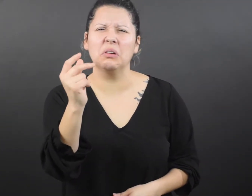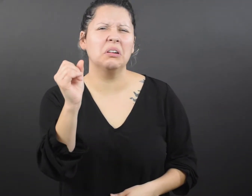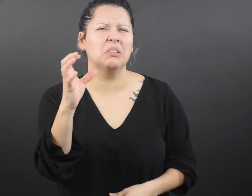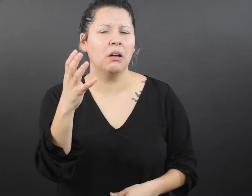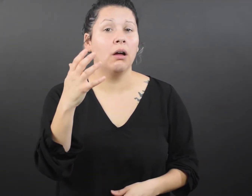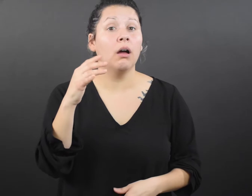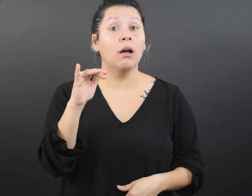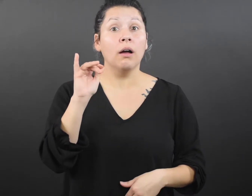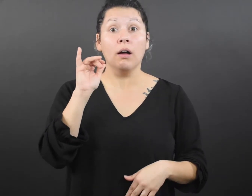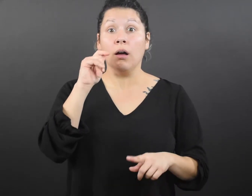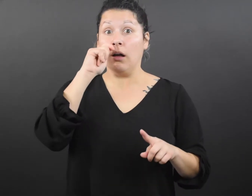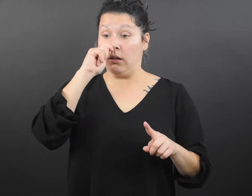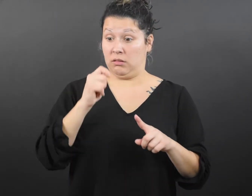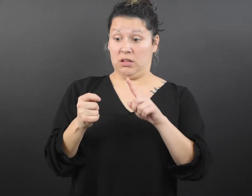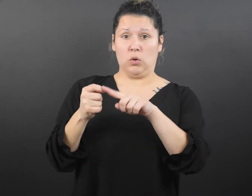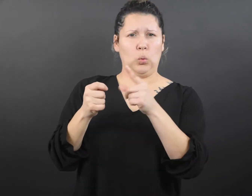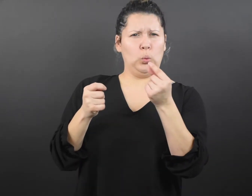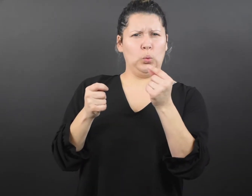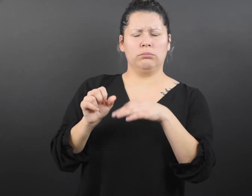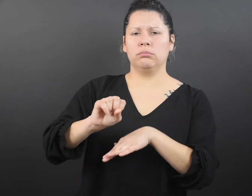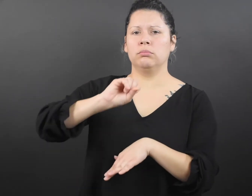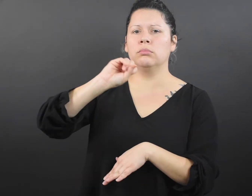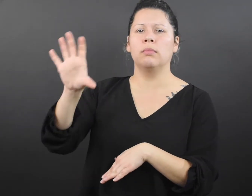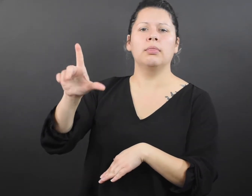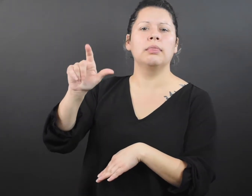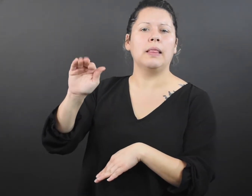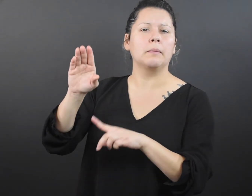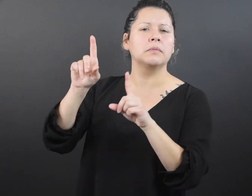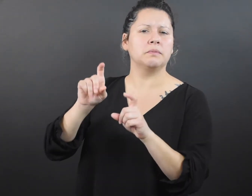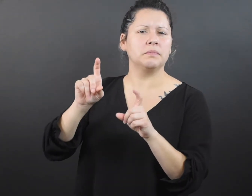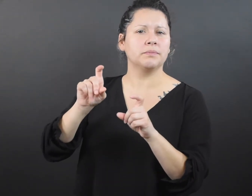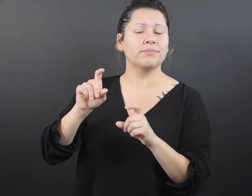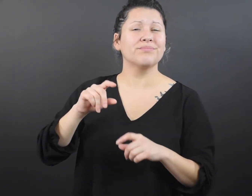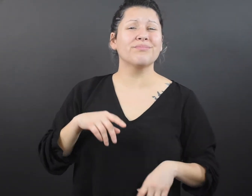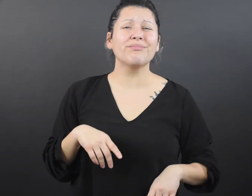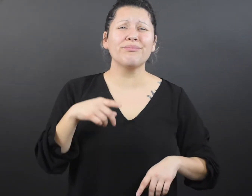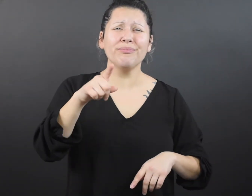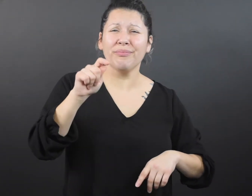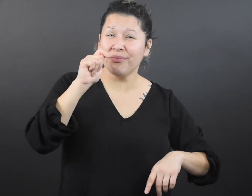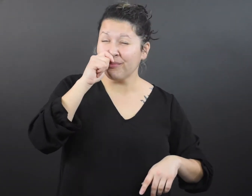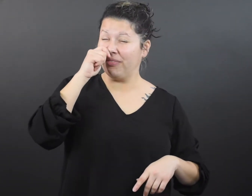and swirled around for a few seconds. The swab is then removed and sent to a lab for testing.